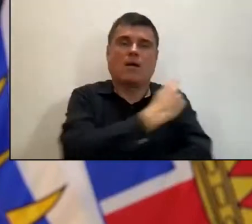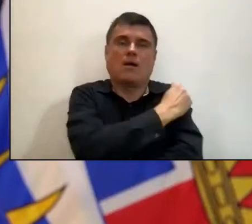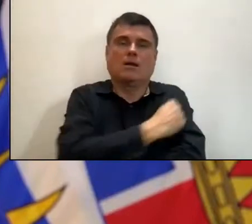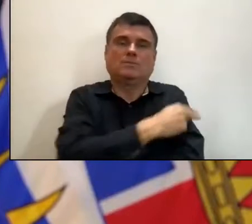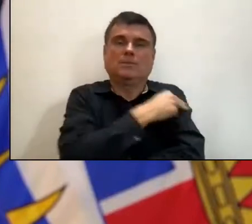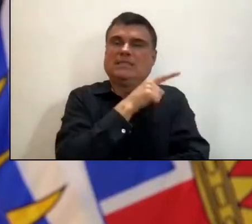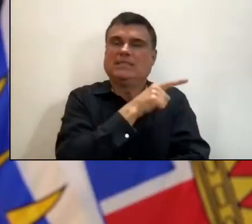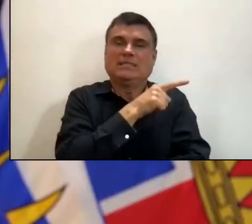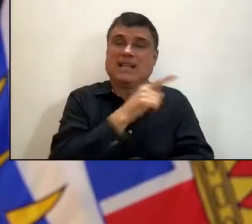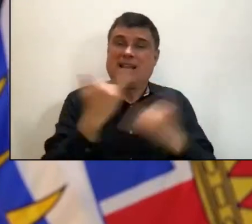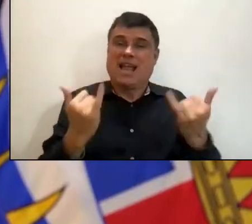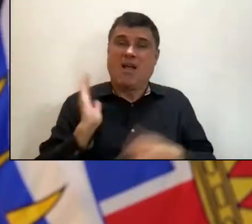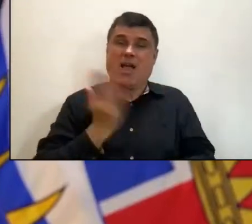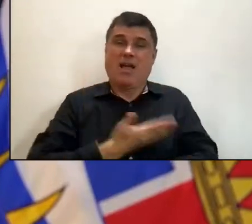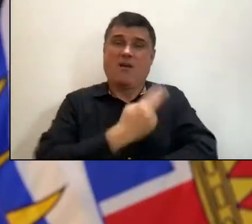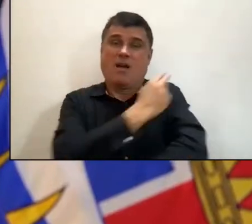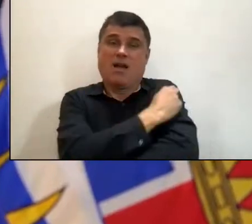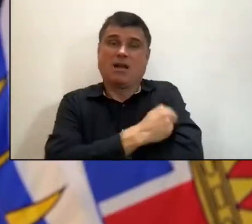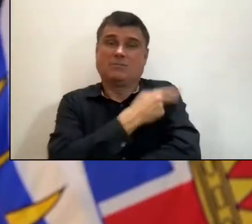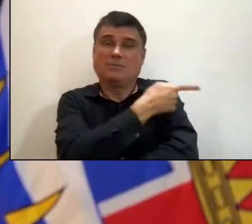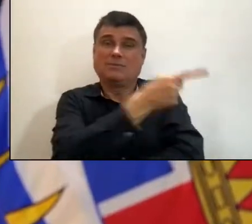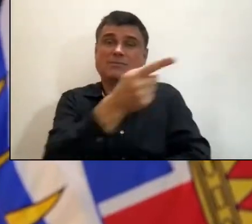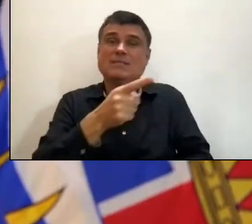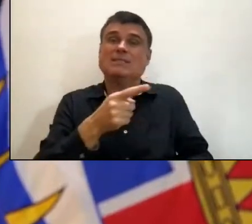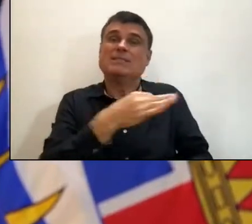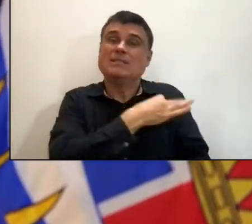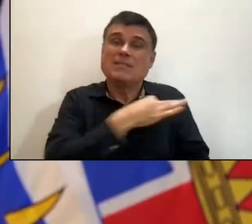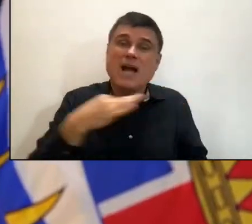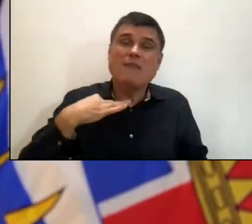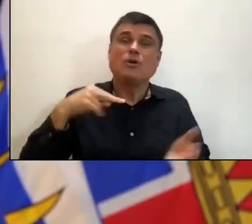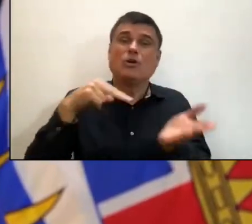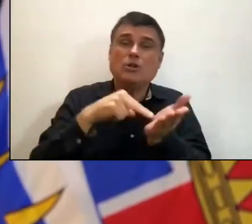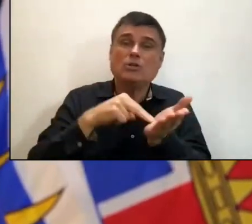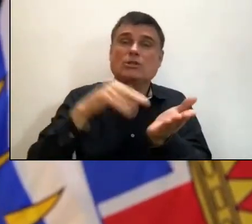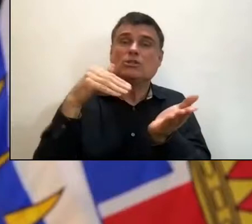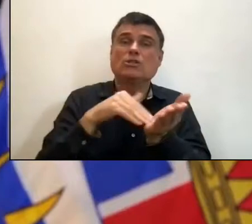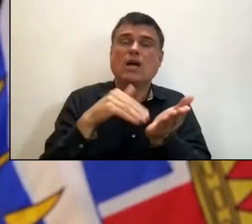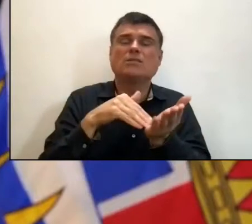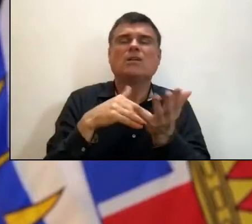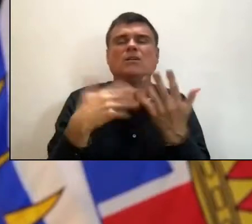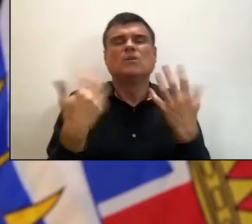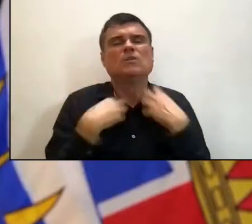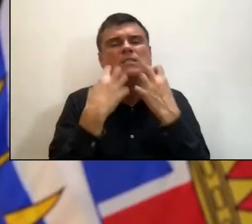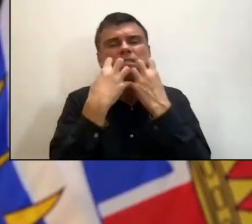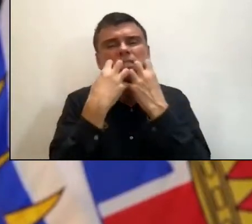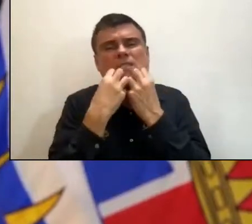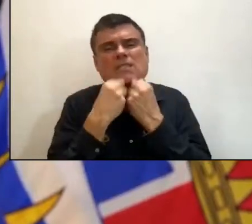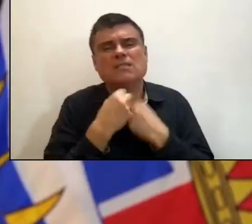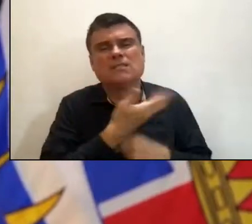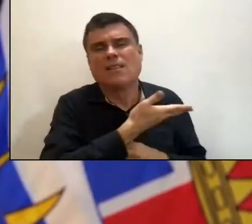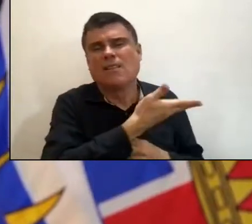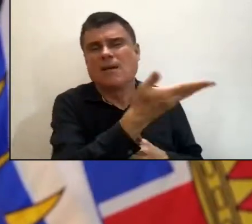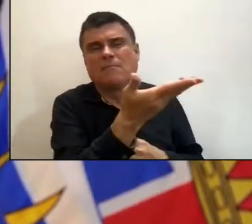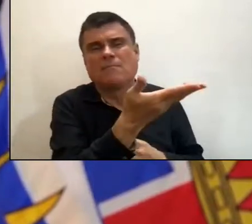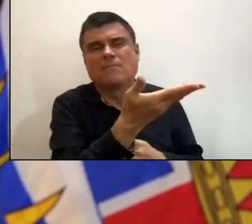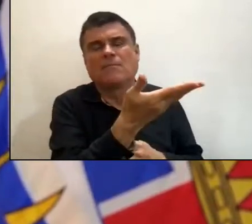right now. People are so tired. We've had challenges getting people to work in vaccination